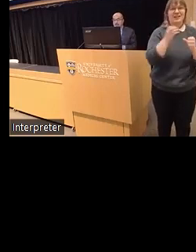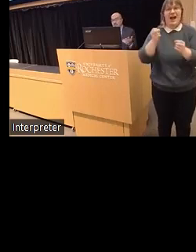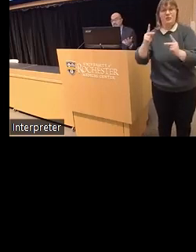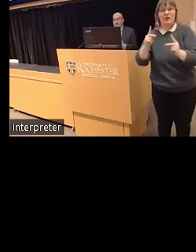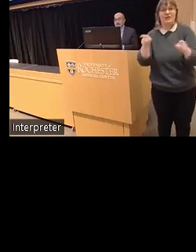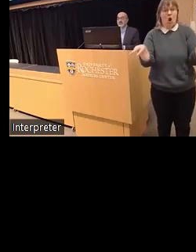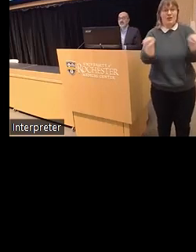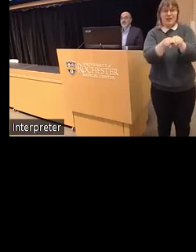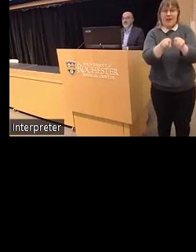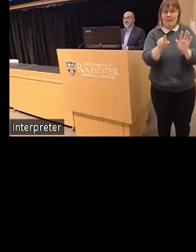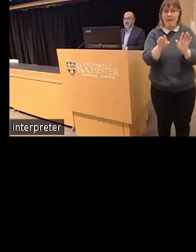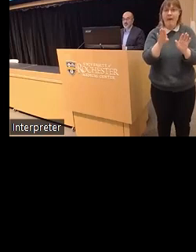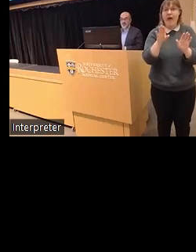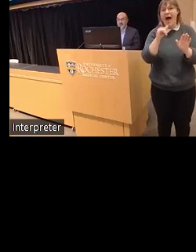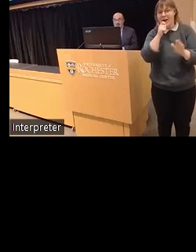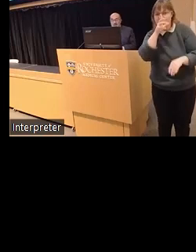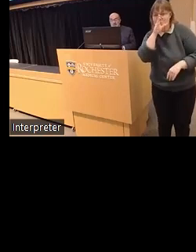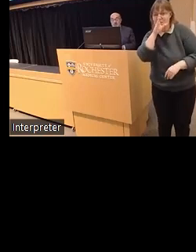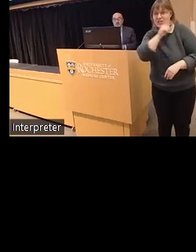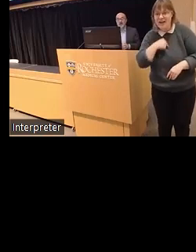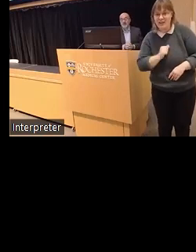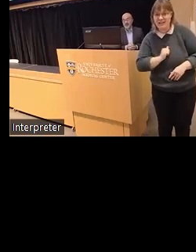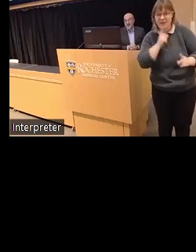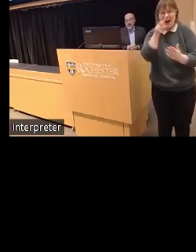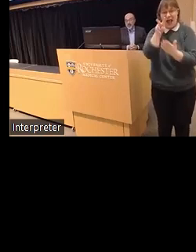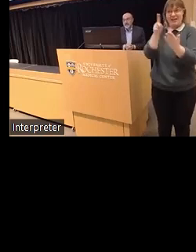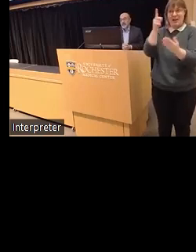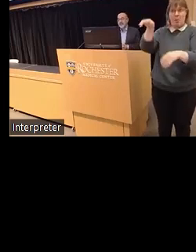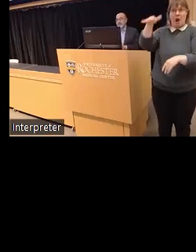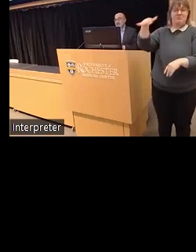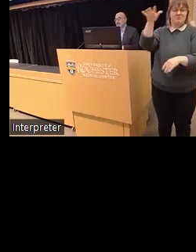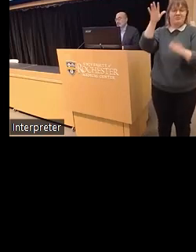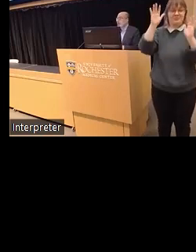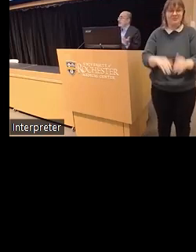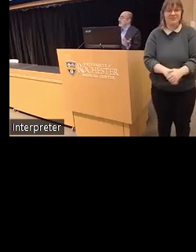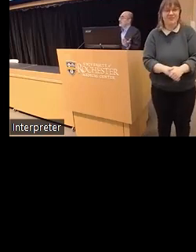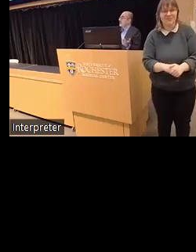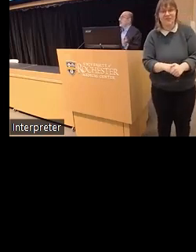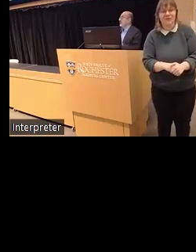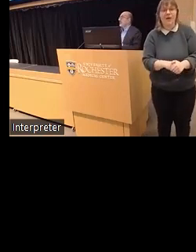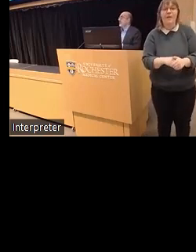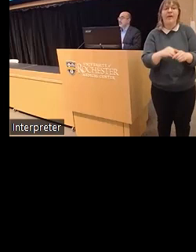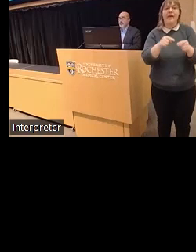I read that somewhere it's a nice quote so um but you know pain medicine is this emerging specialty